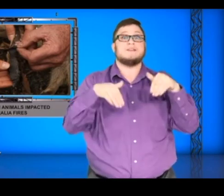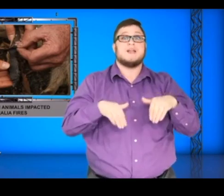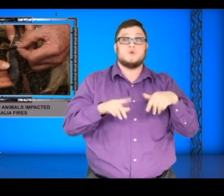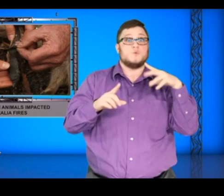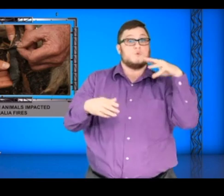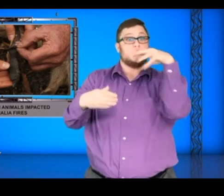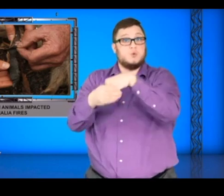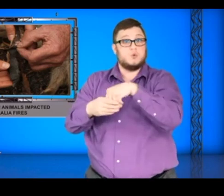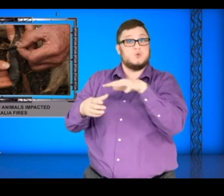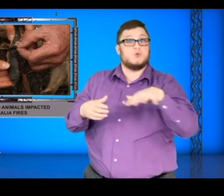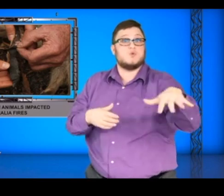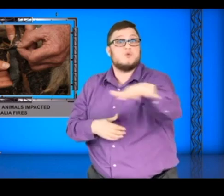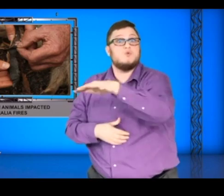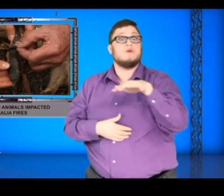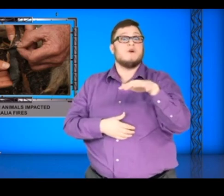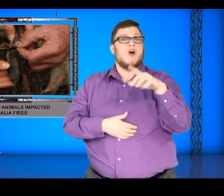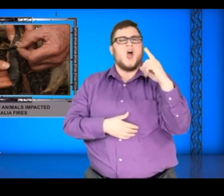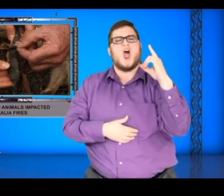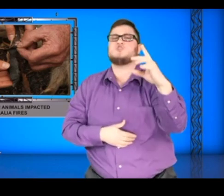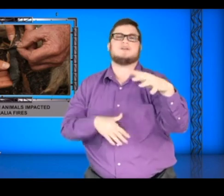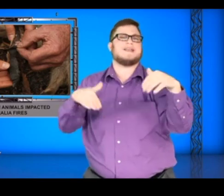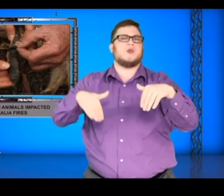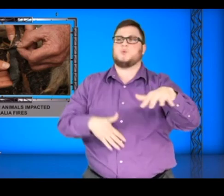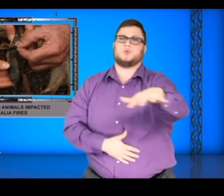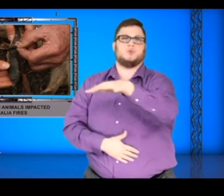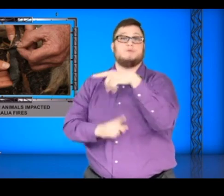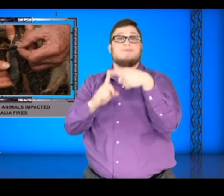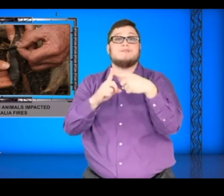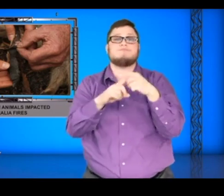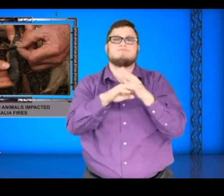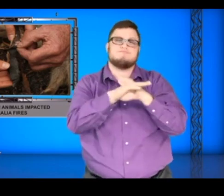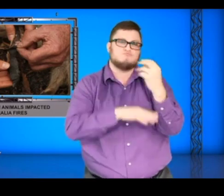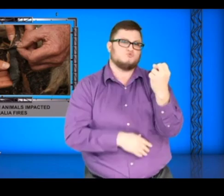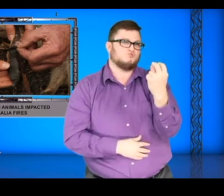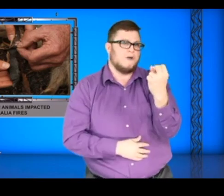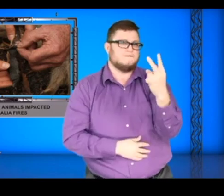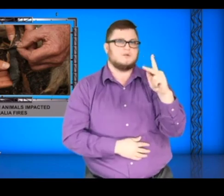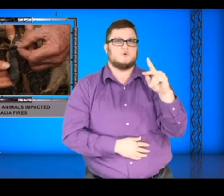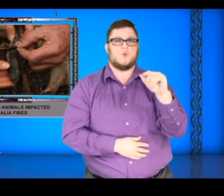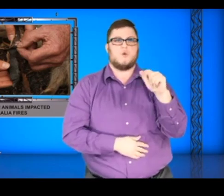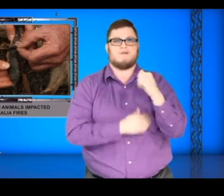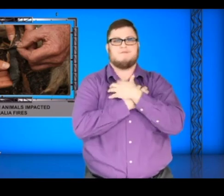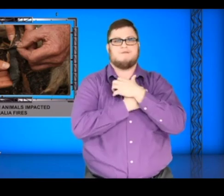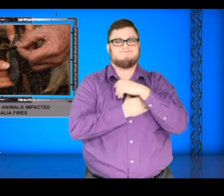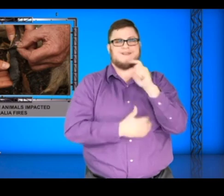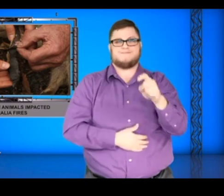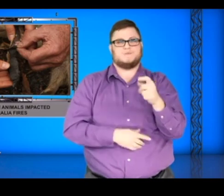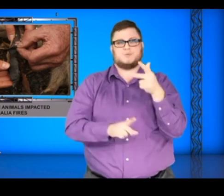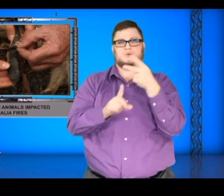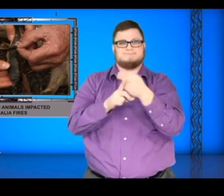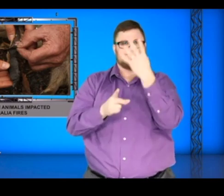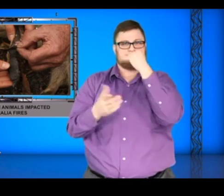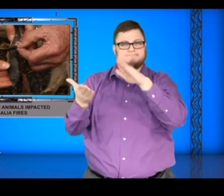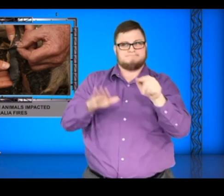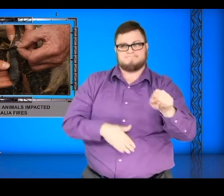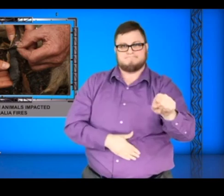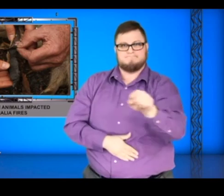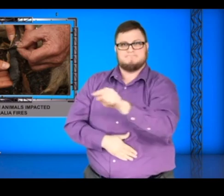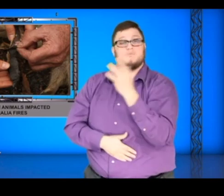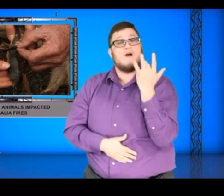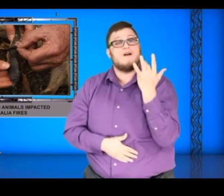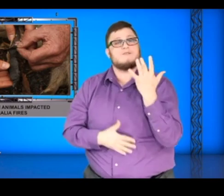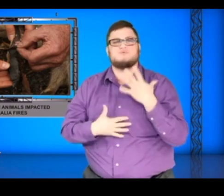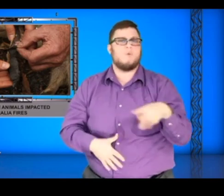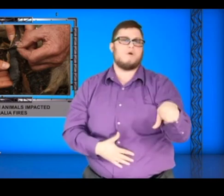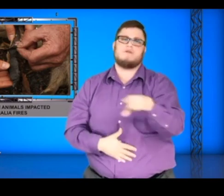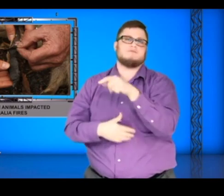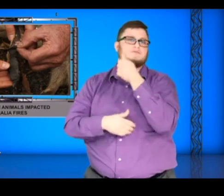The kangaroo is among hundreds of kangaroos and more than a dozen koalas that had to be